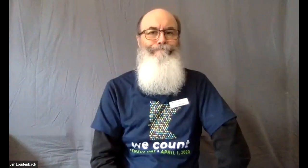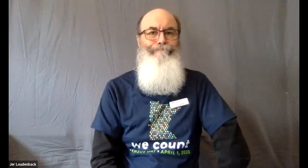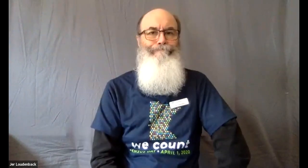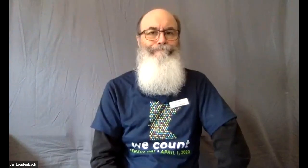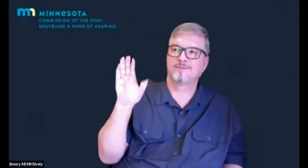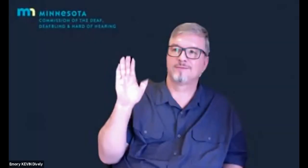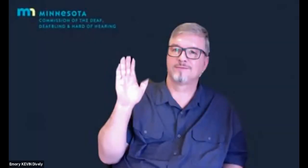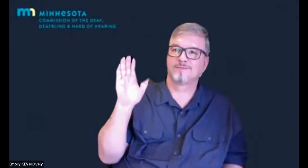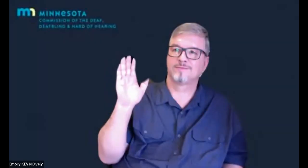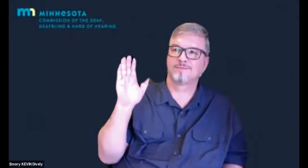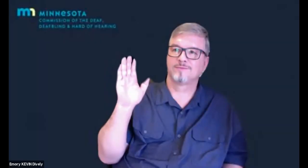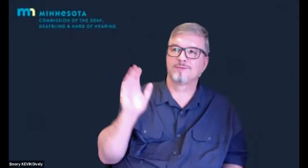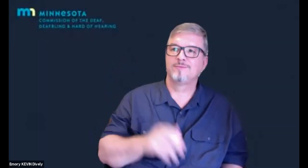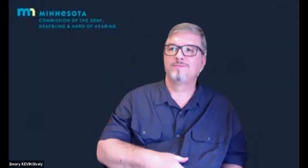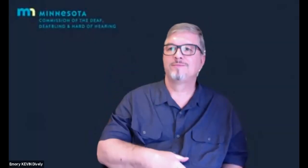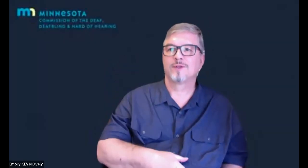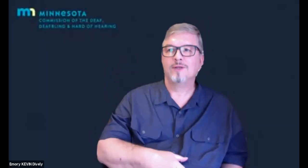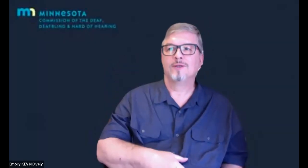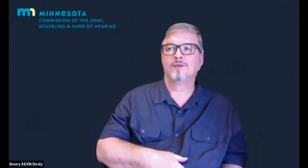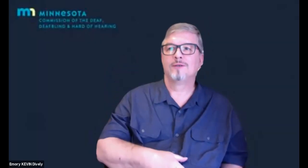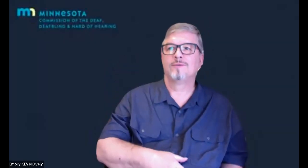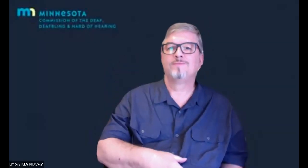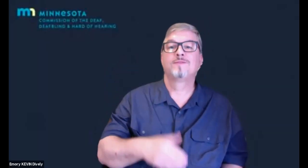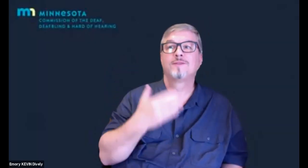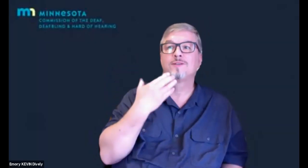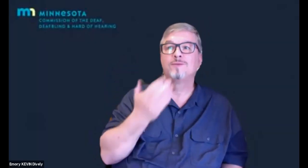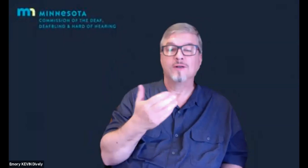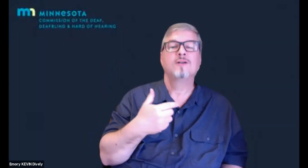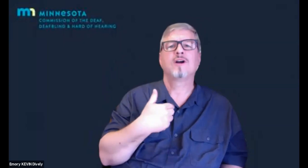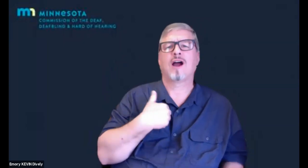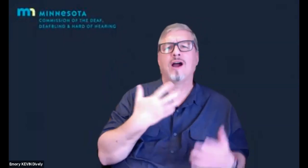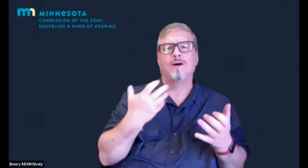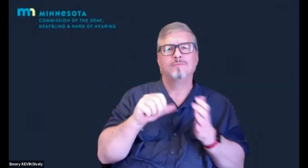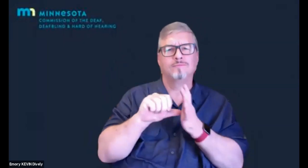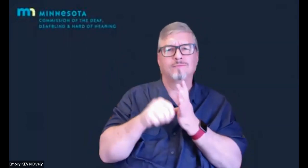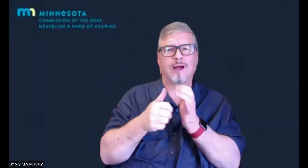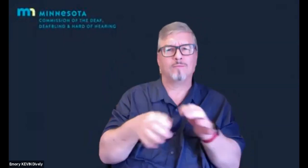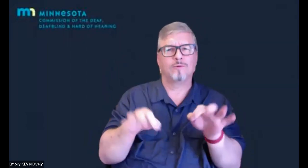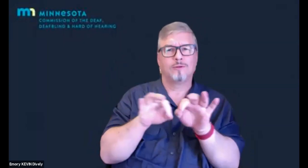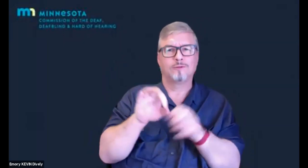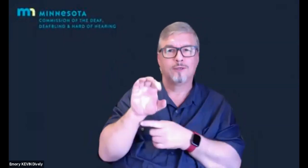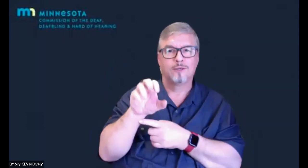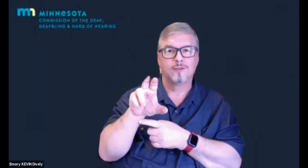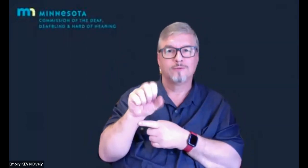you consistently or knock on your door consistently, so it's best that you fill it out as soon as you get